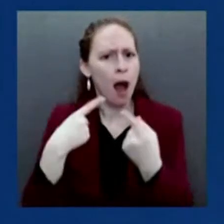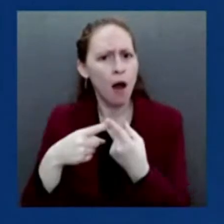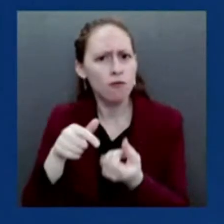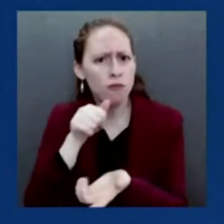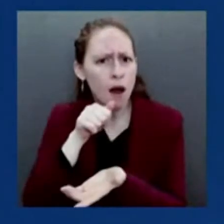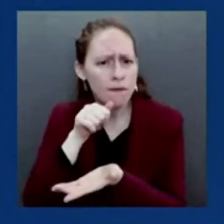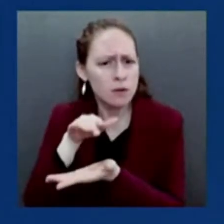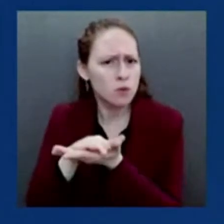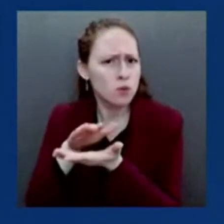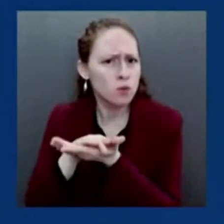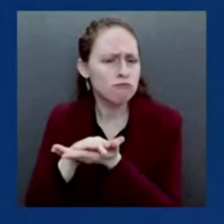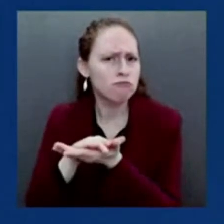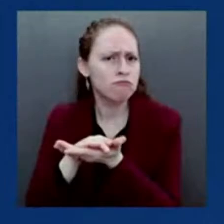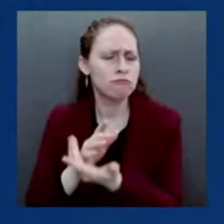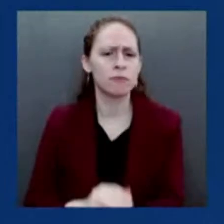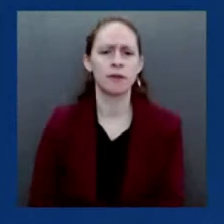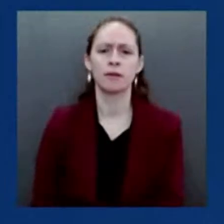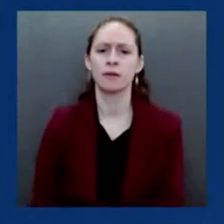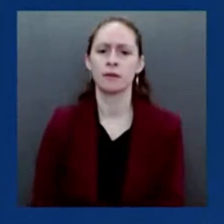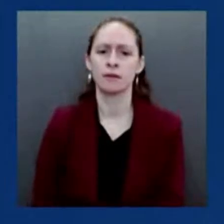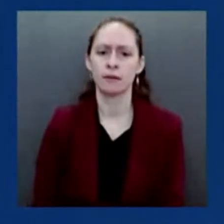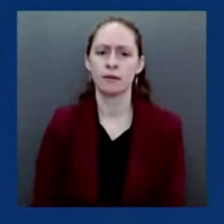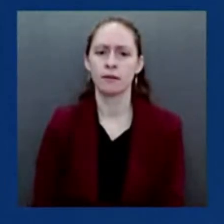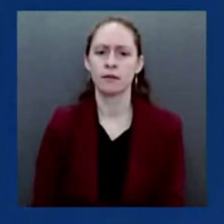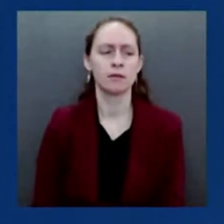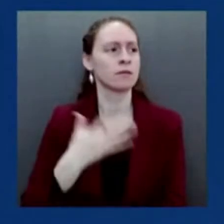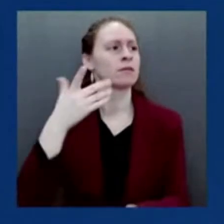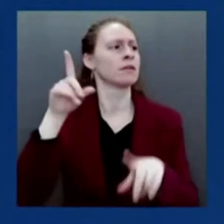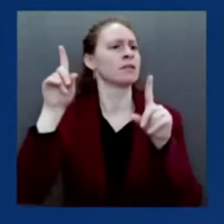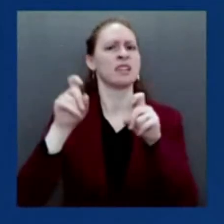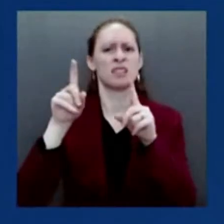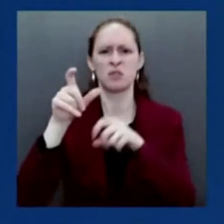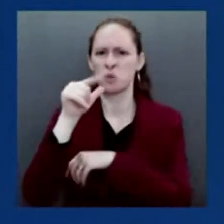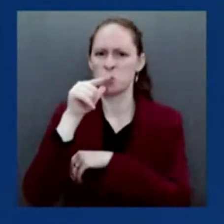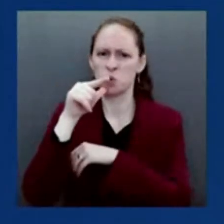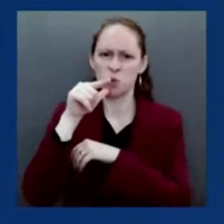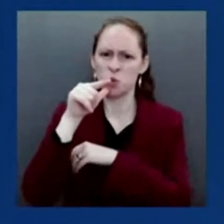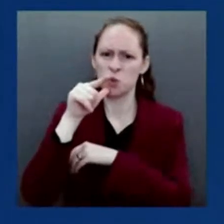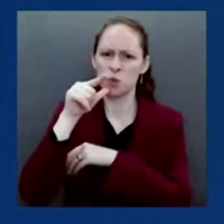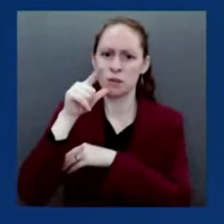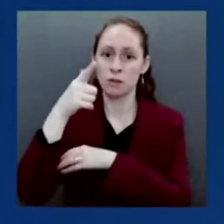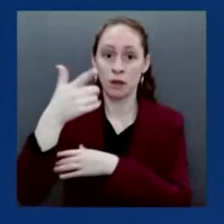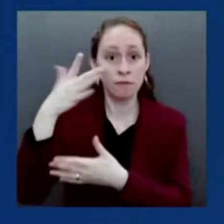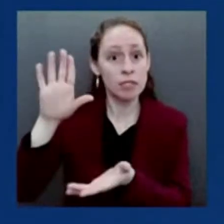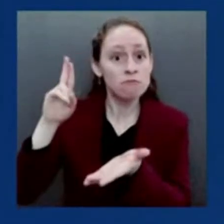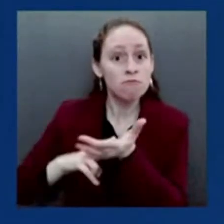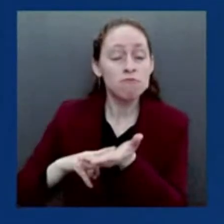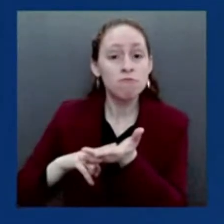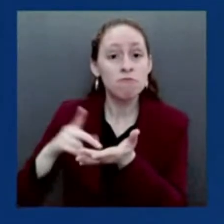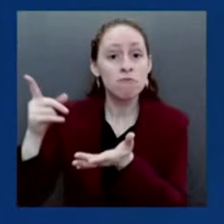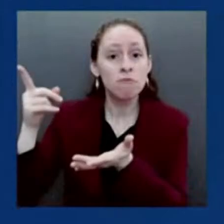PUBLIC SCHOOLS WOULD BE